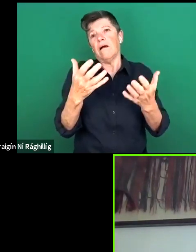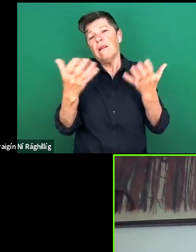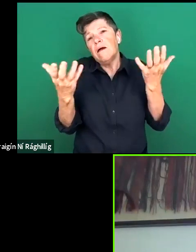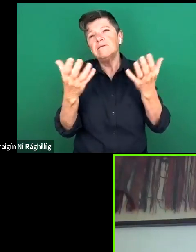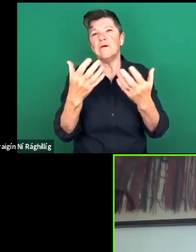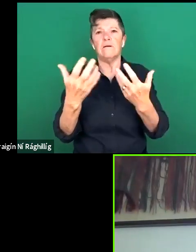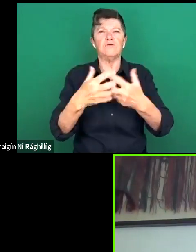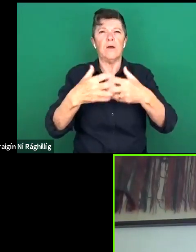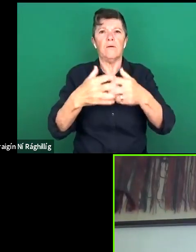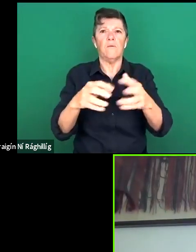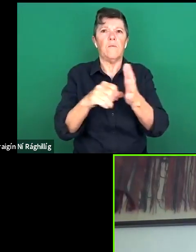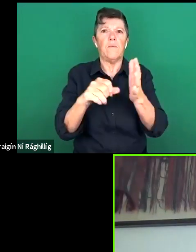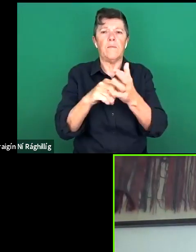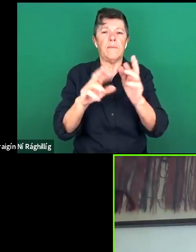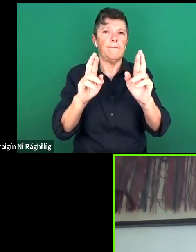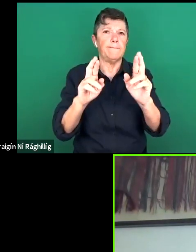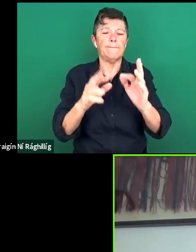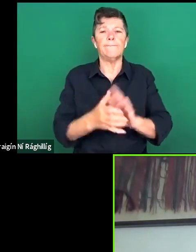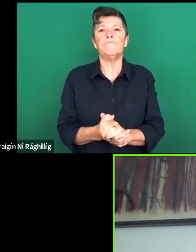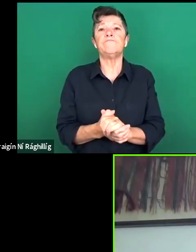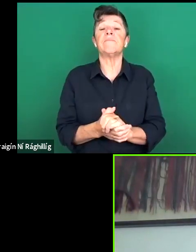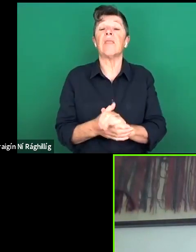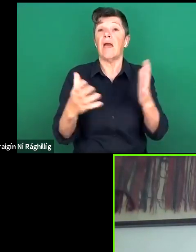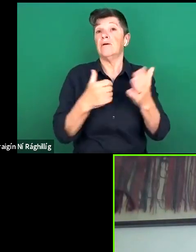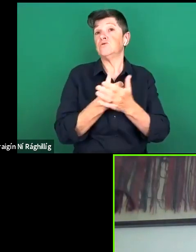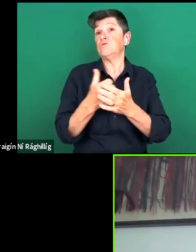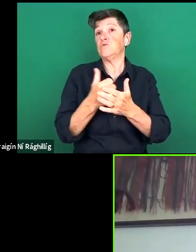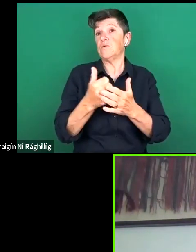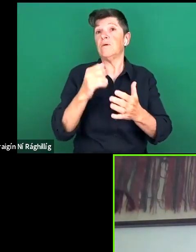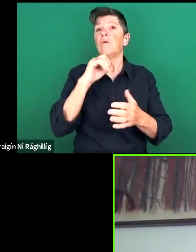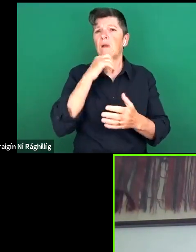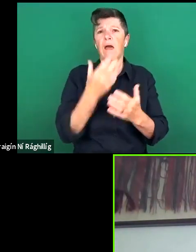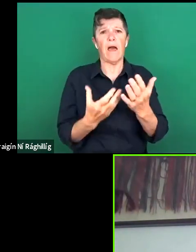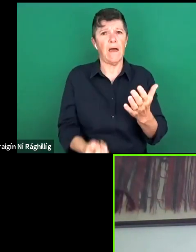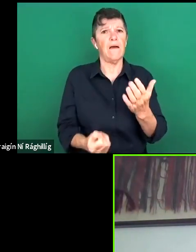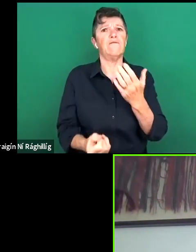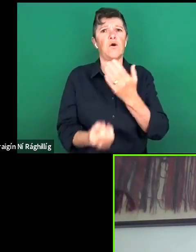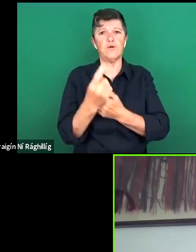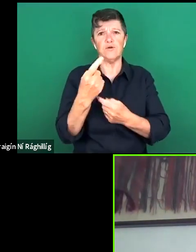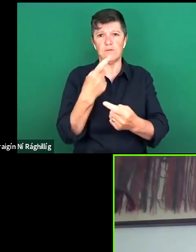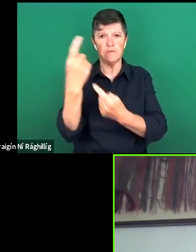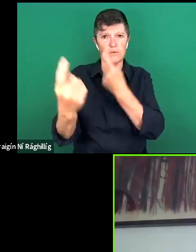are hash hah LSEI negatives . This event is being recorded